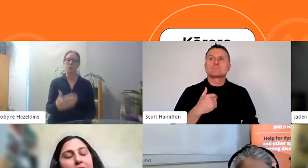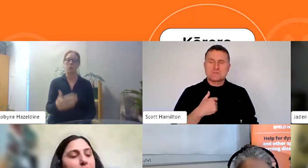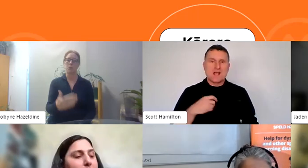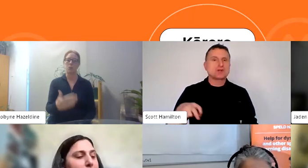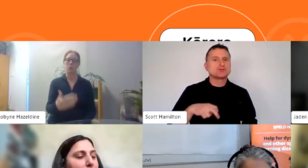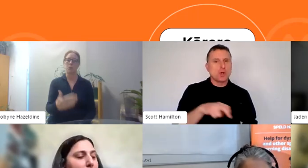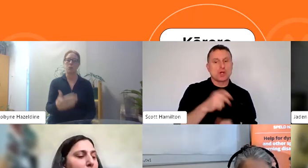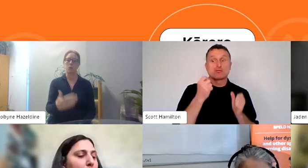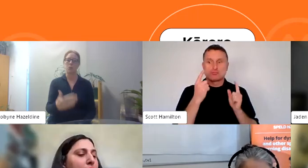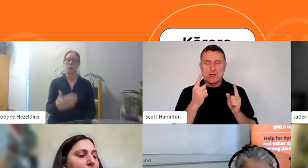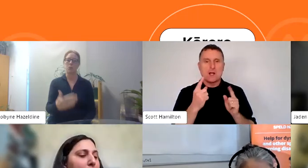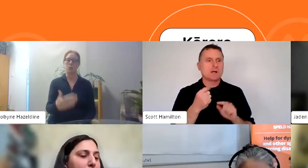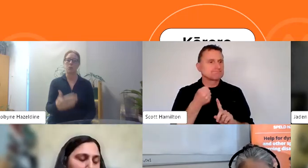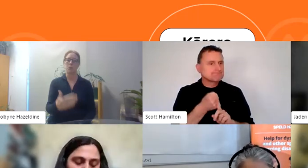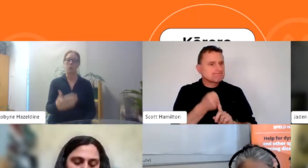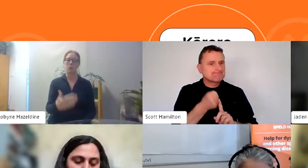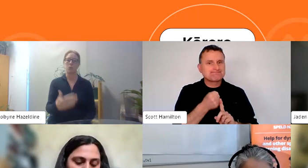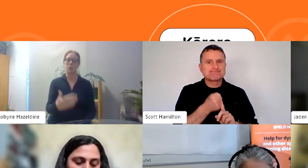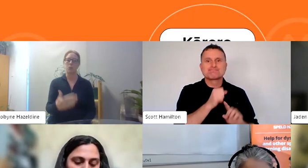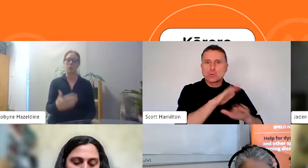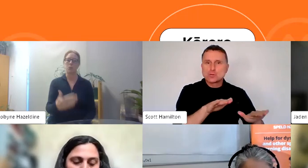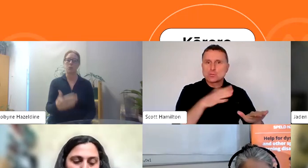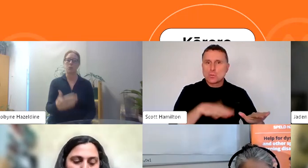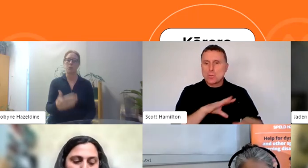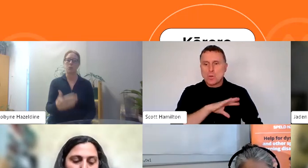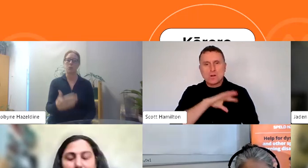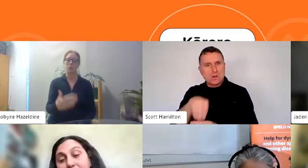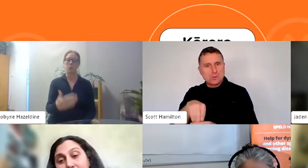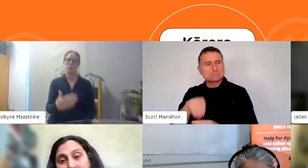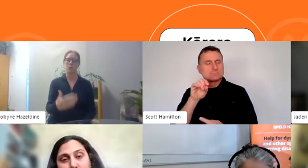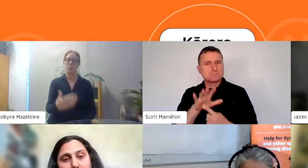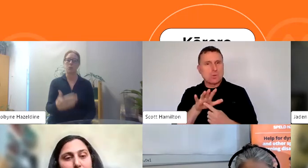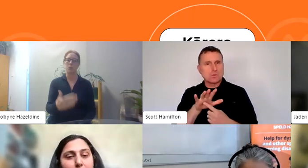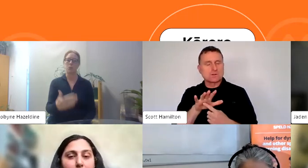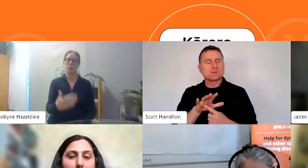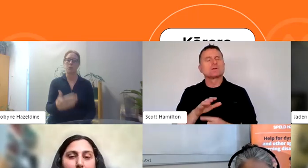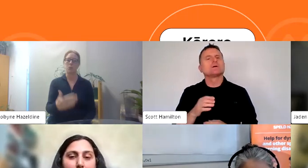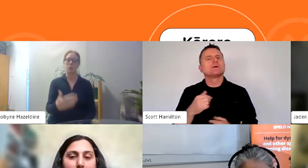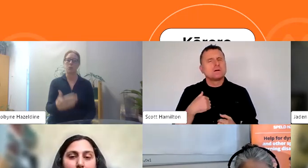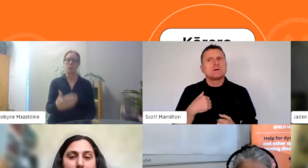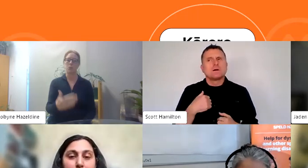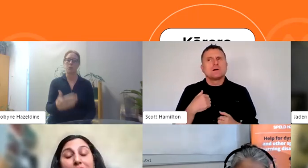the years. And what I have learned is the role of education towards